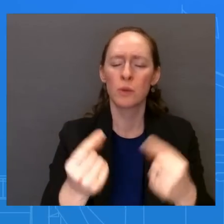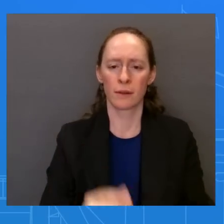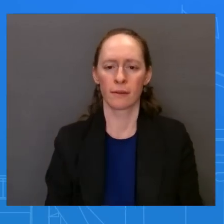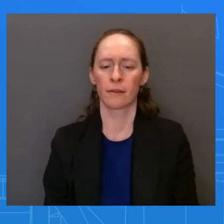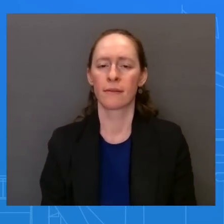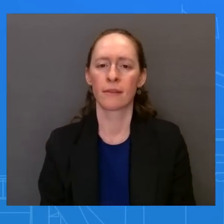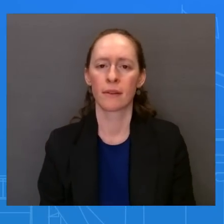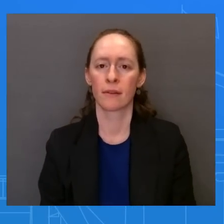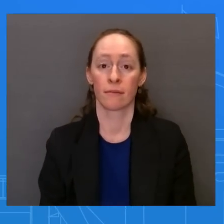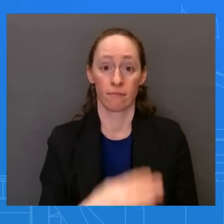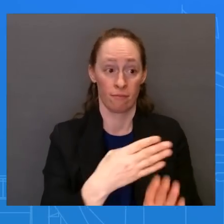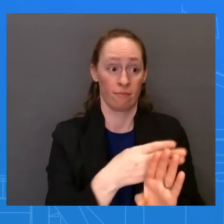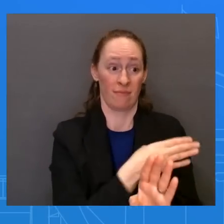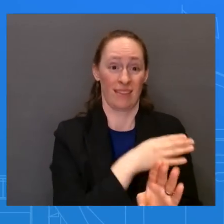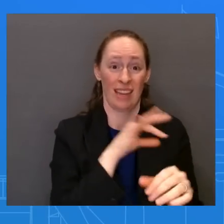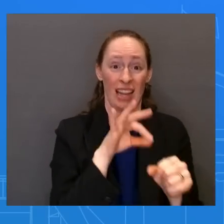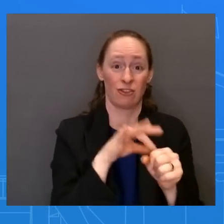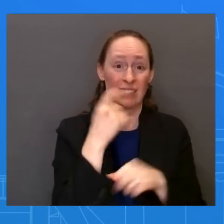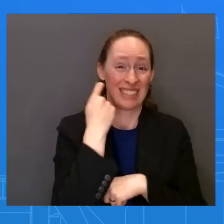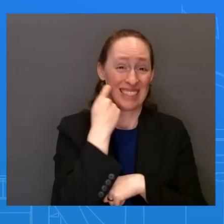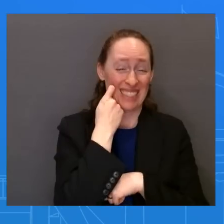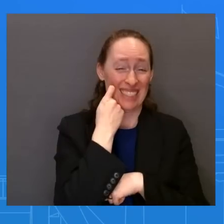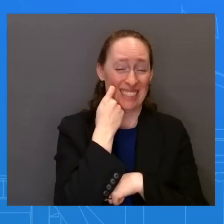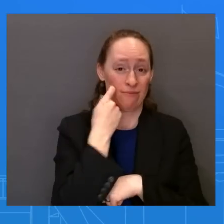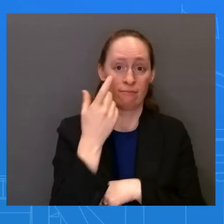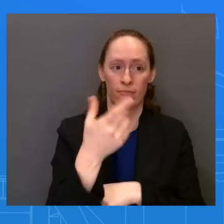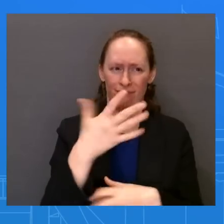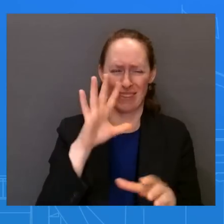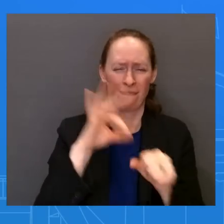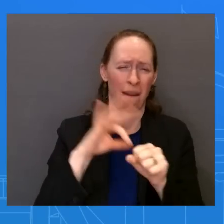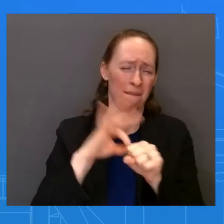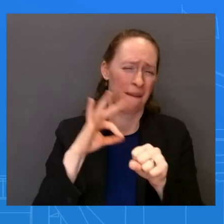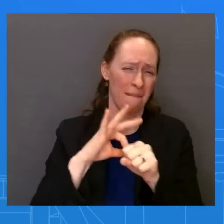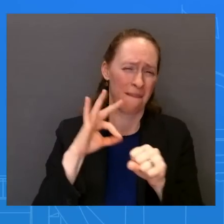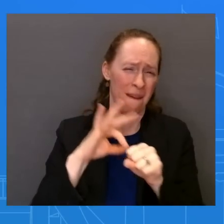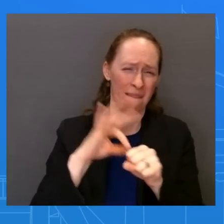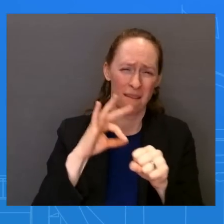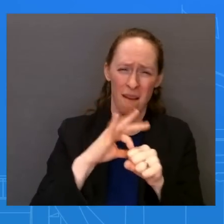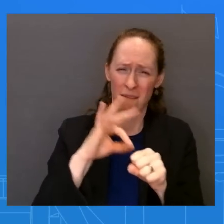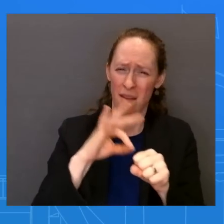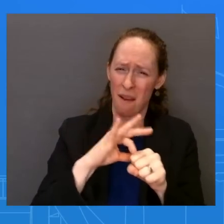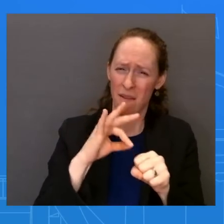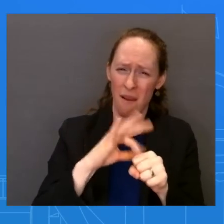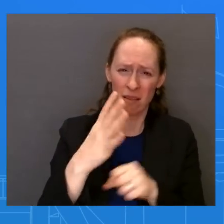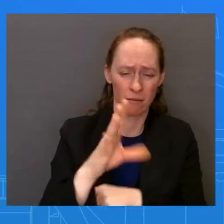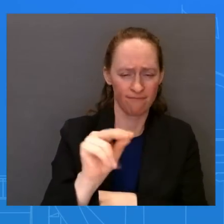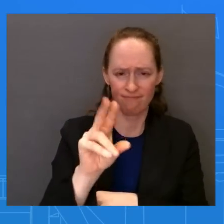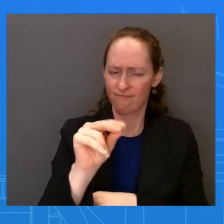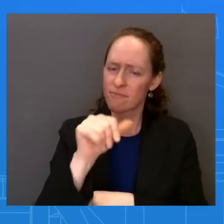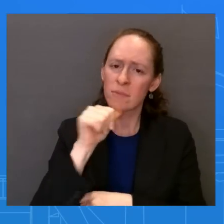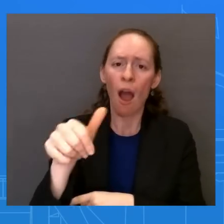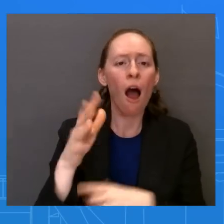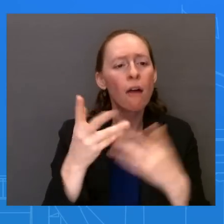and reject extreme proposal to sell out the middle class, we have seen House Republicans abuse their narrow majority